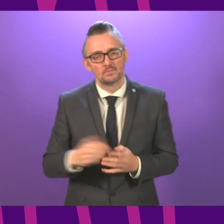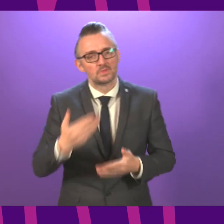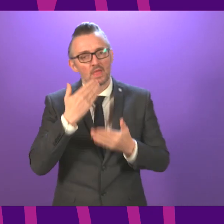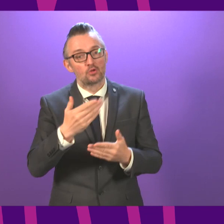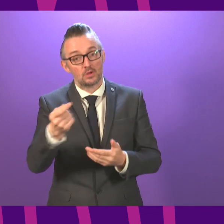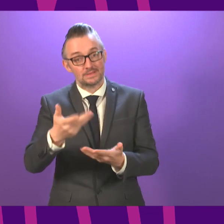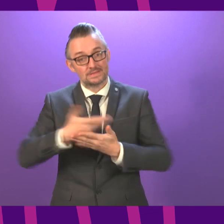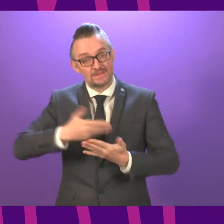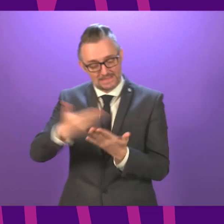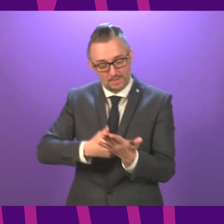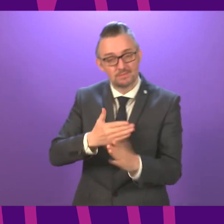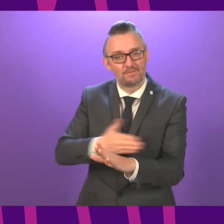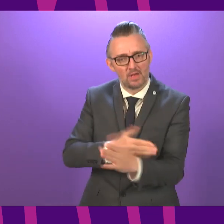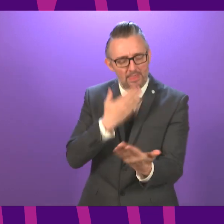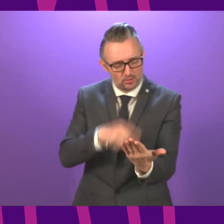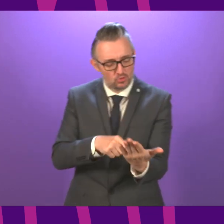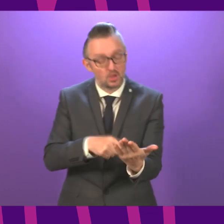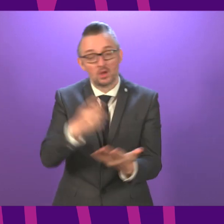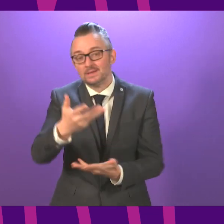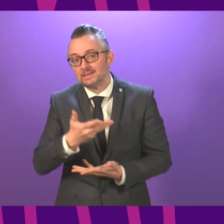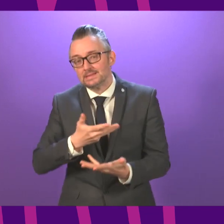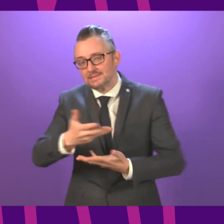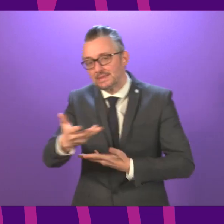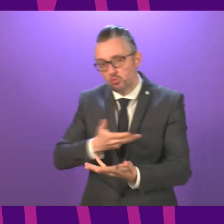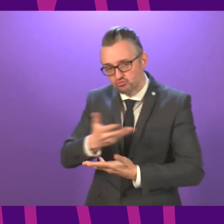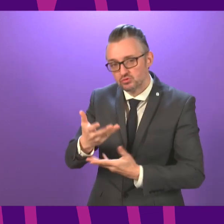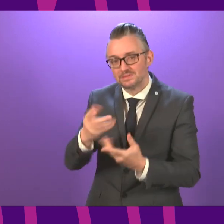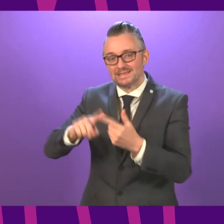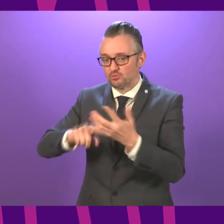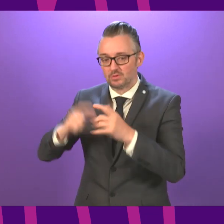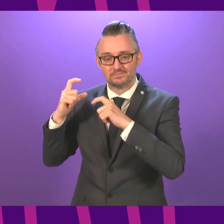Negotiations continue with the EU, and I remain hopeful that a deal can be reached. In the past